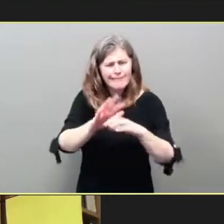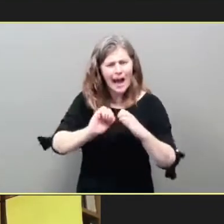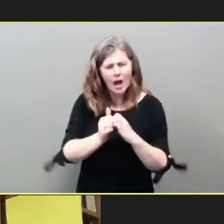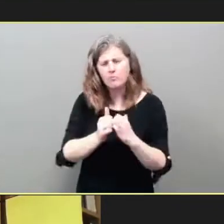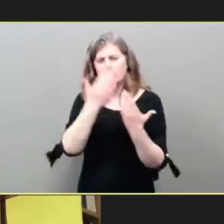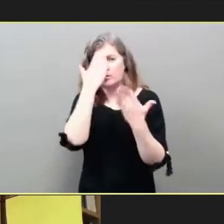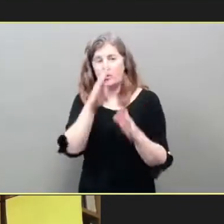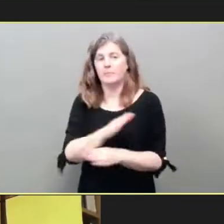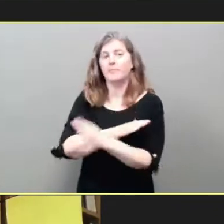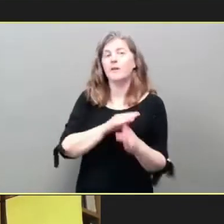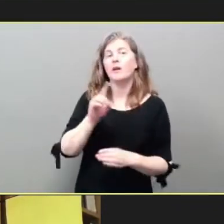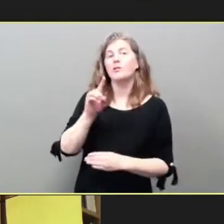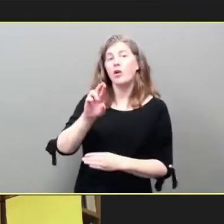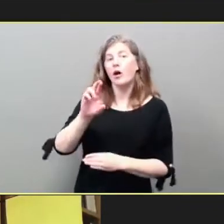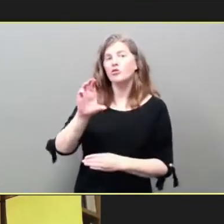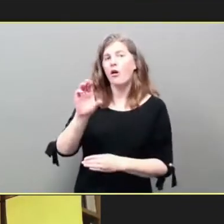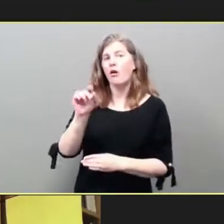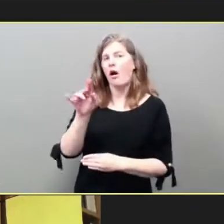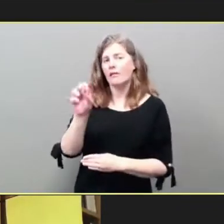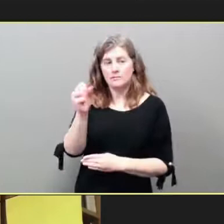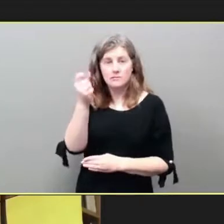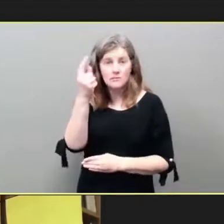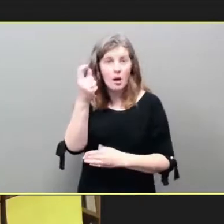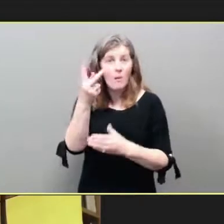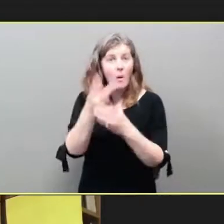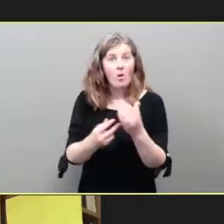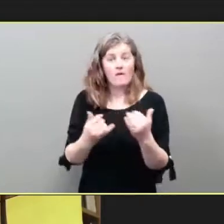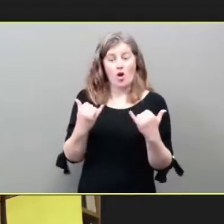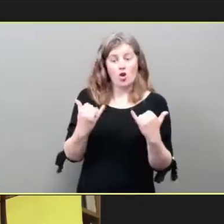add to that both of our current and former president have been vaccinated.